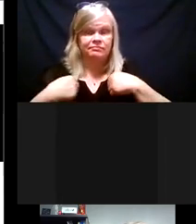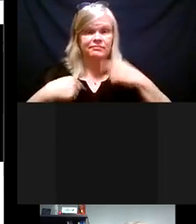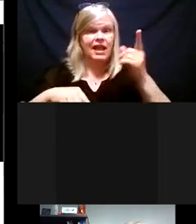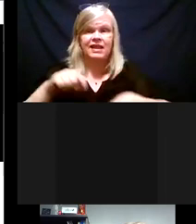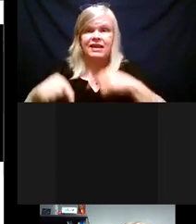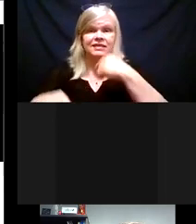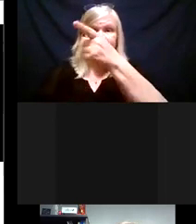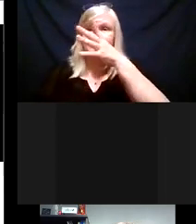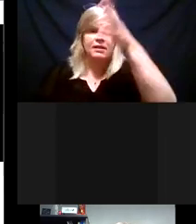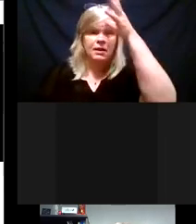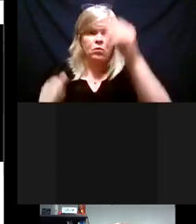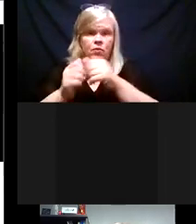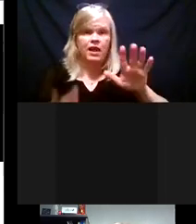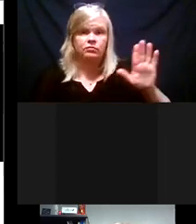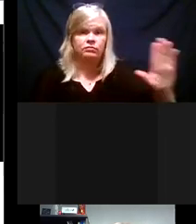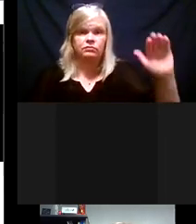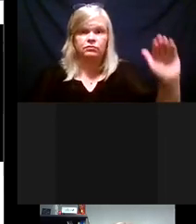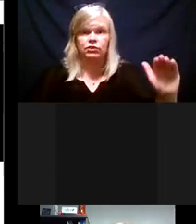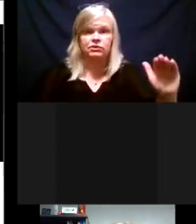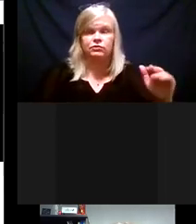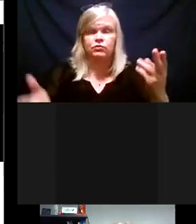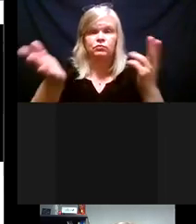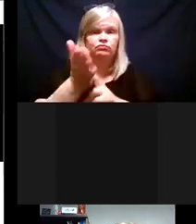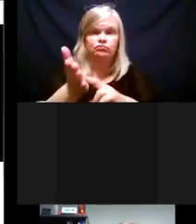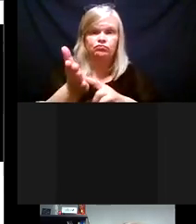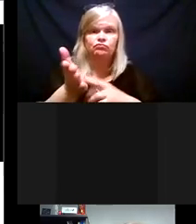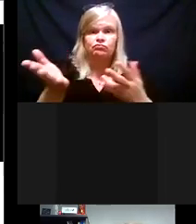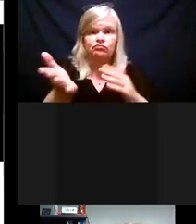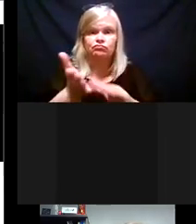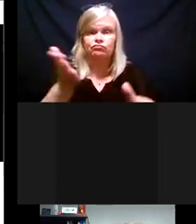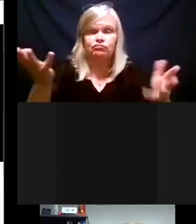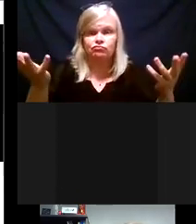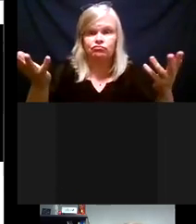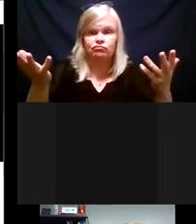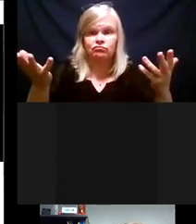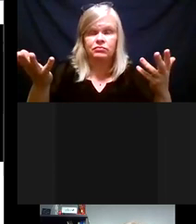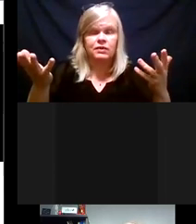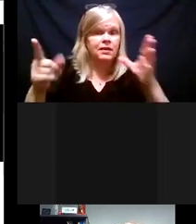WITHOUT A RELEASE. THE PARENTS AREN'T PART OF THIS.